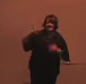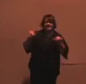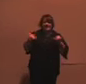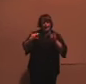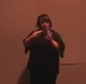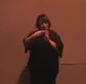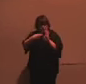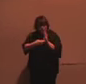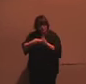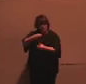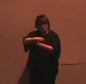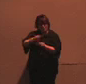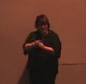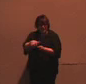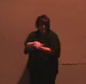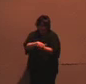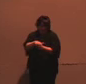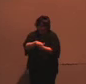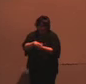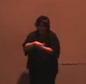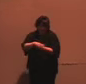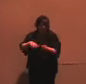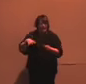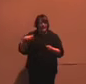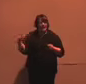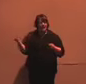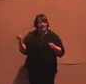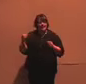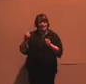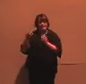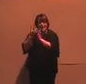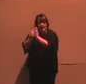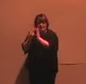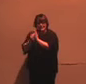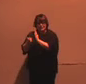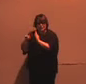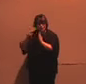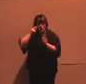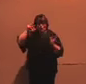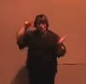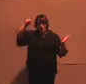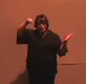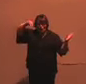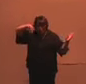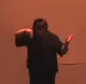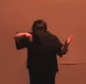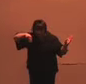But the interior-exterior, we created. Look down.